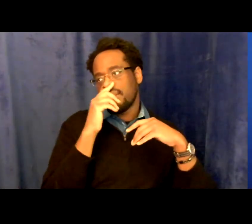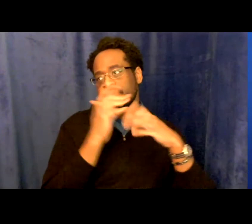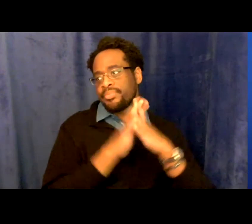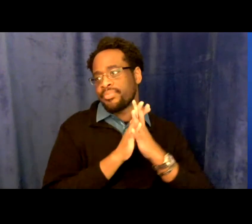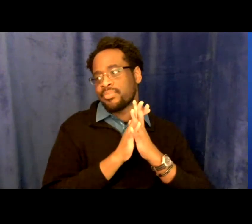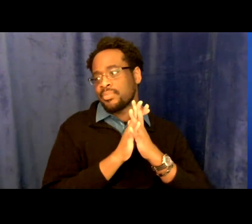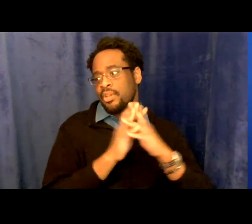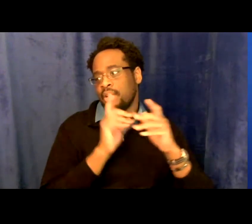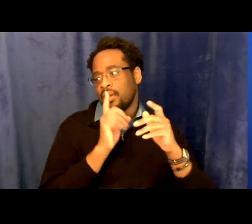well